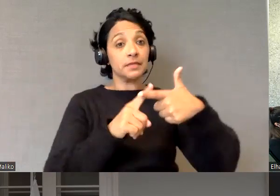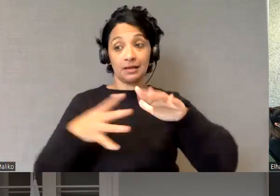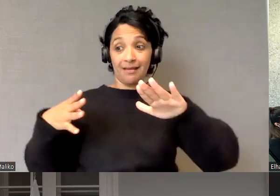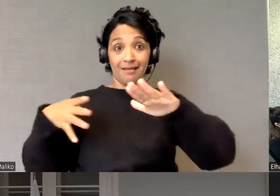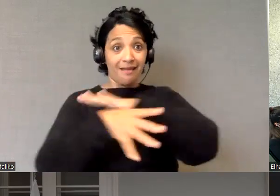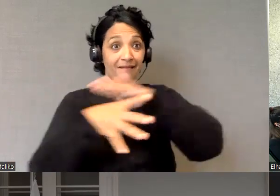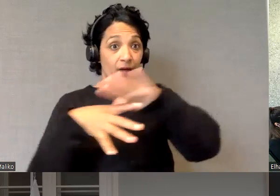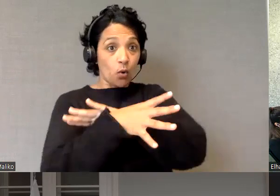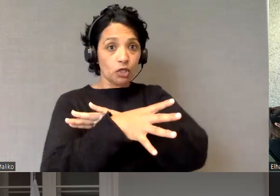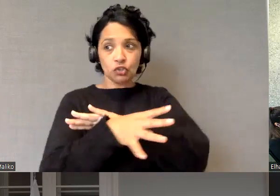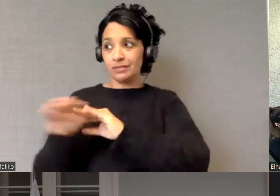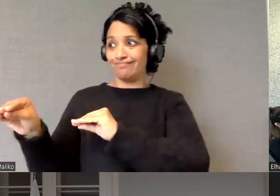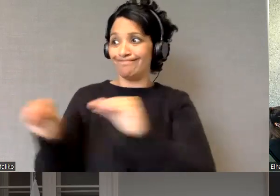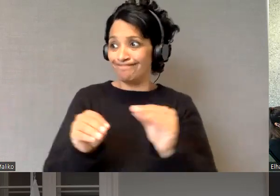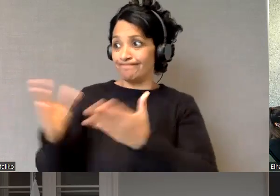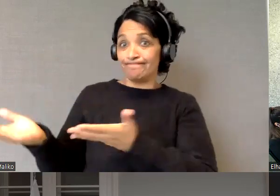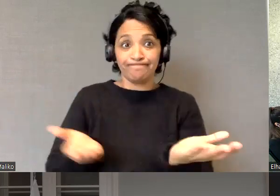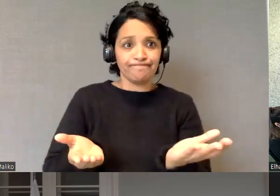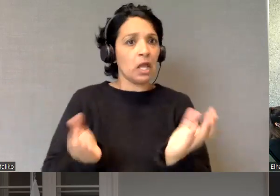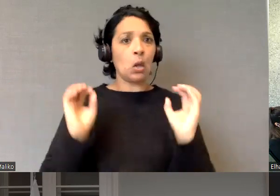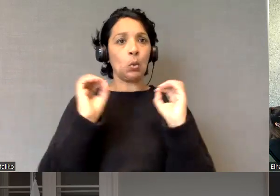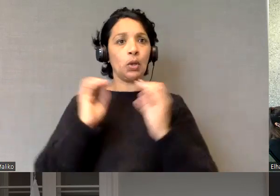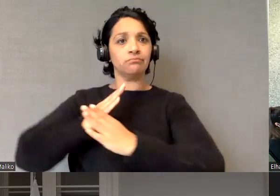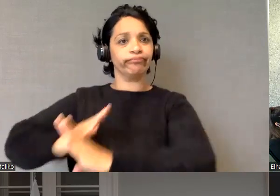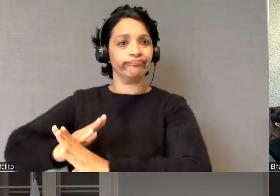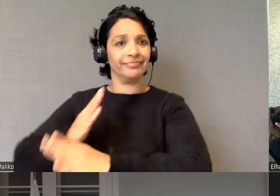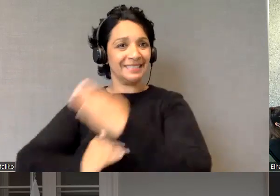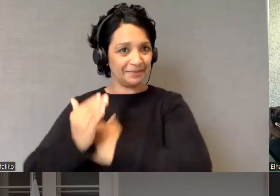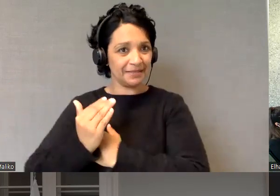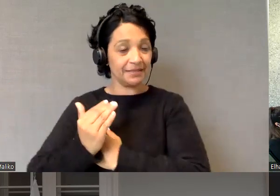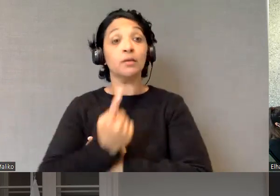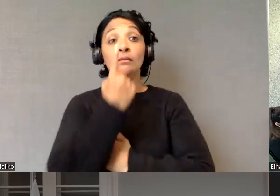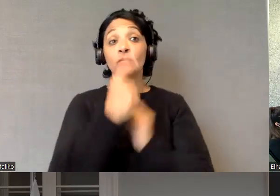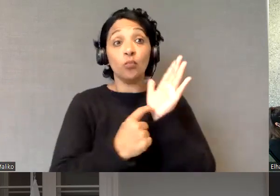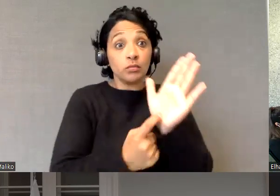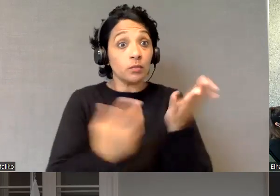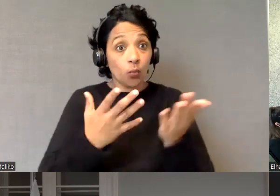The Ukraine example is one that is very evident, where there are evacuation procedures but